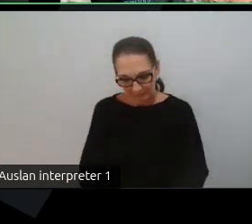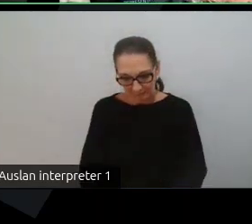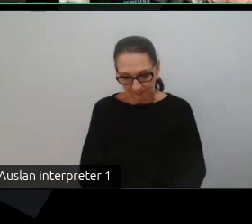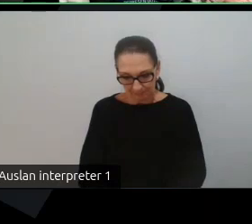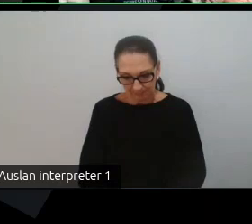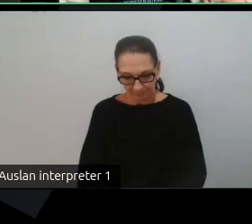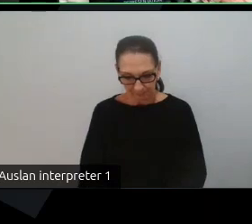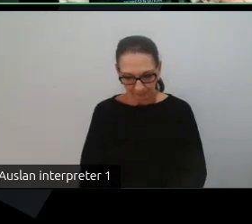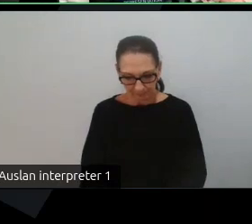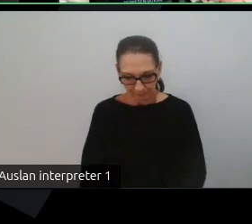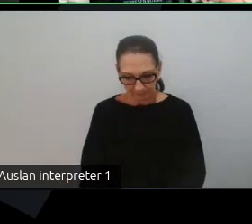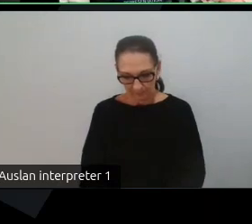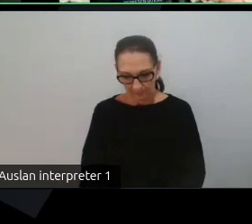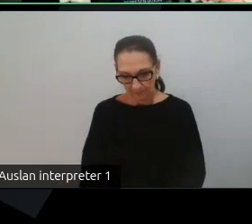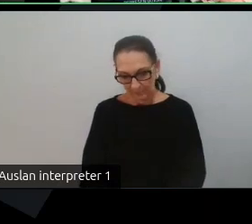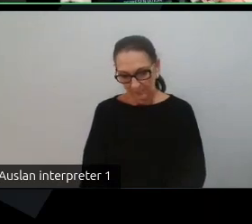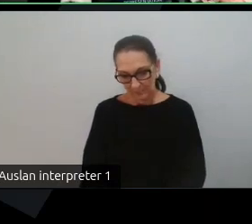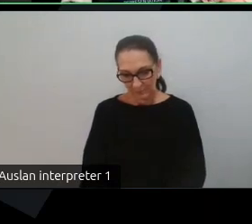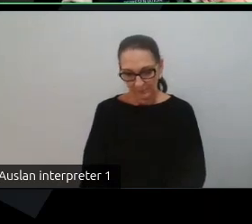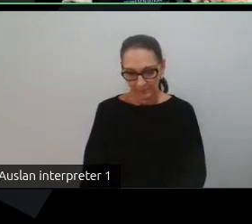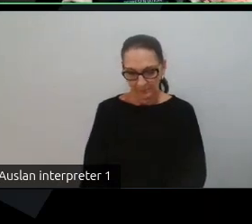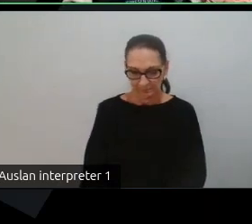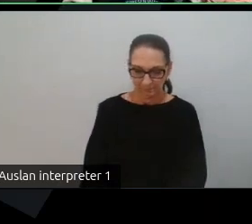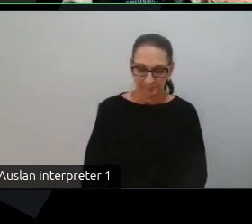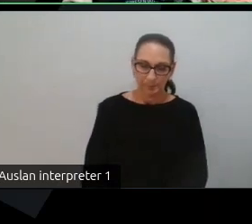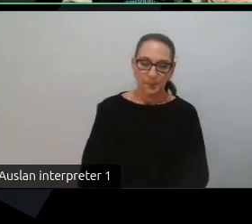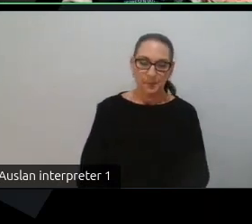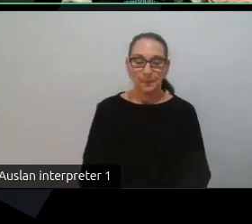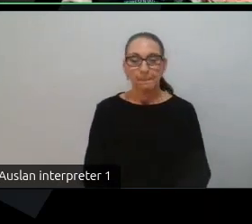The other thing that we have which I've mentioned is that we do have specialist